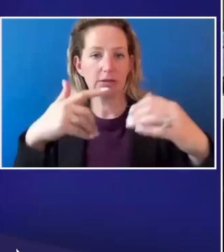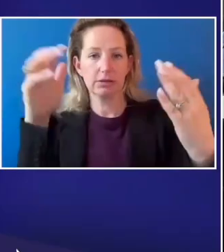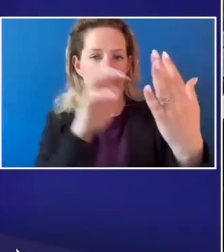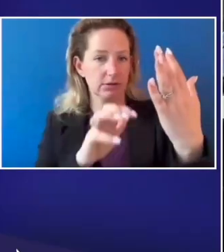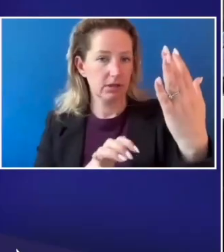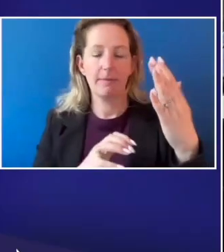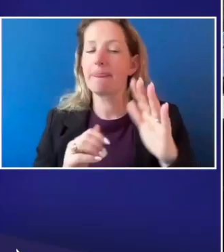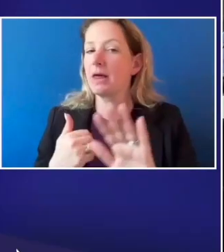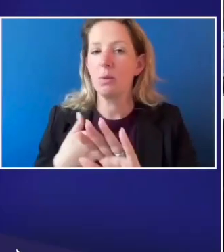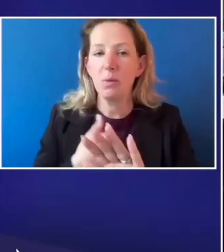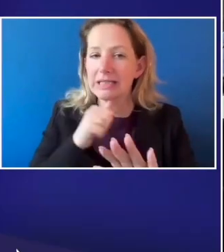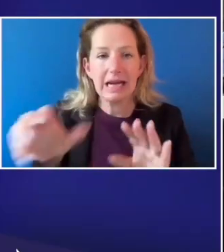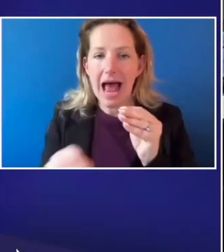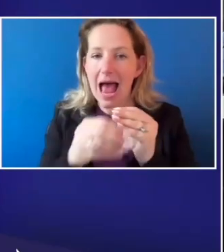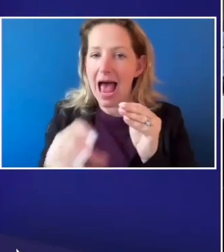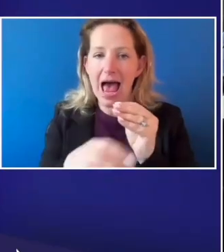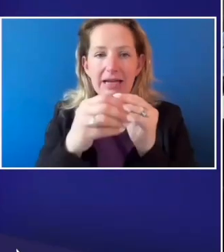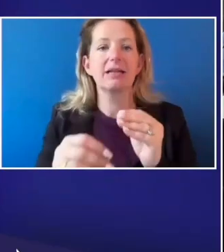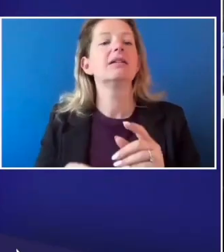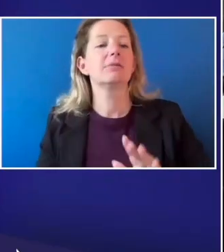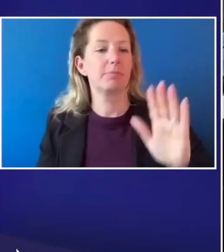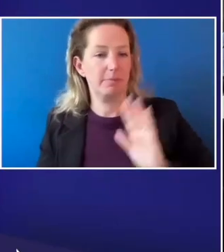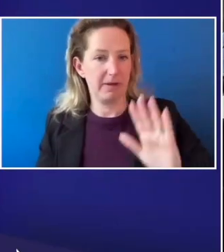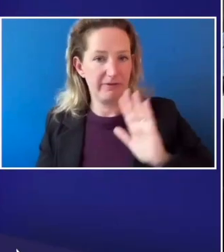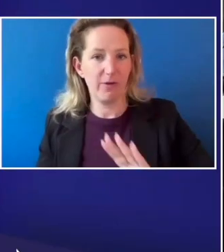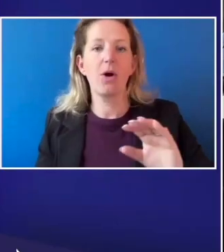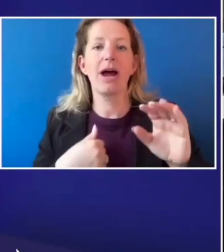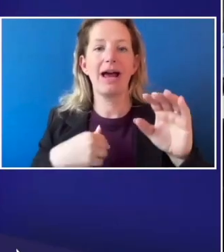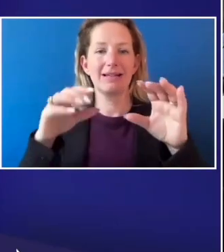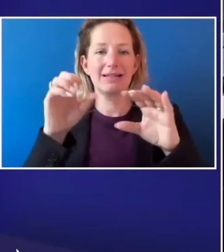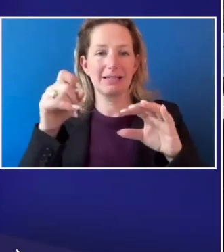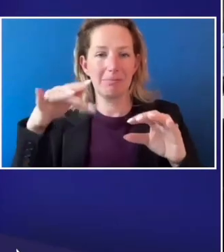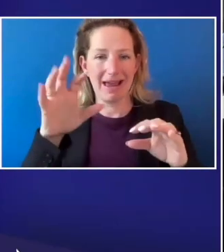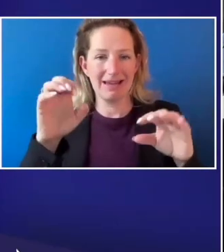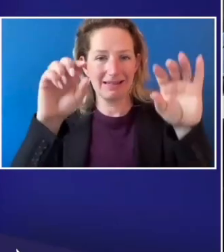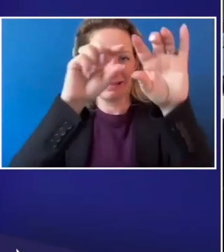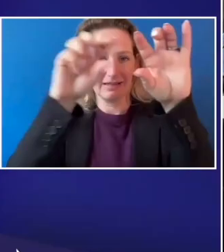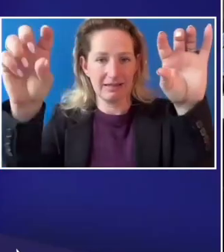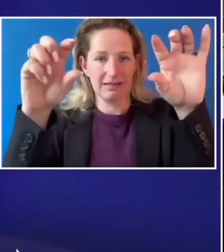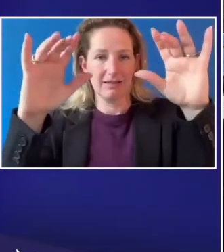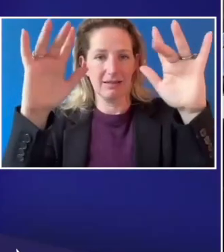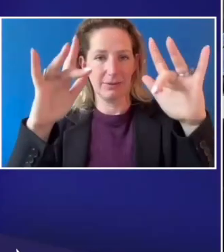It's that there was some spacing issues when we put in took out and then inserted the new 16 and 17.